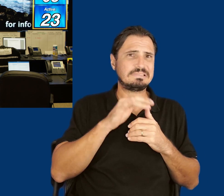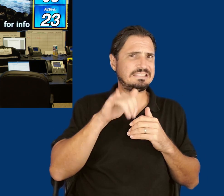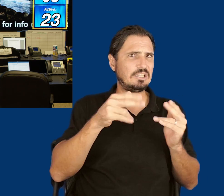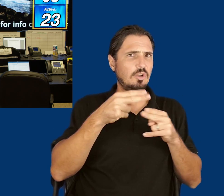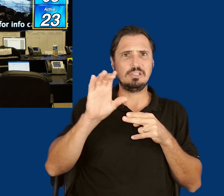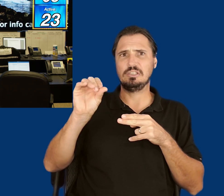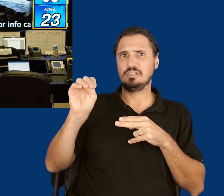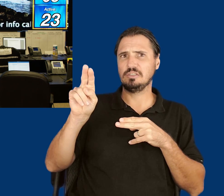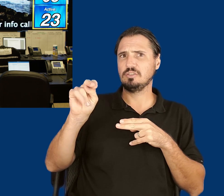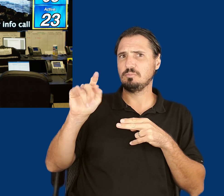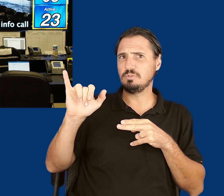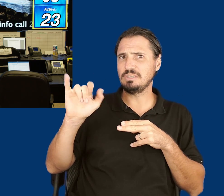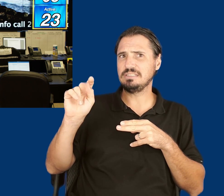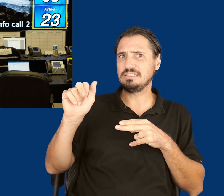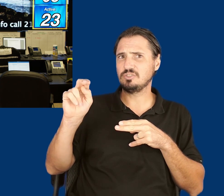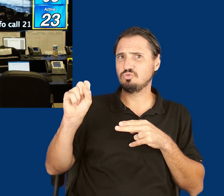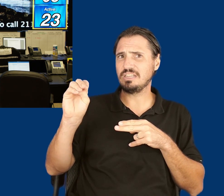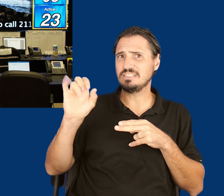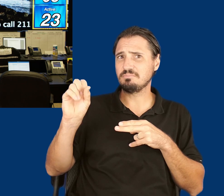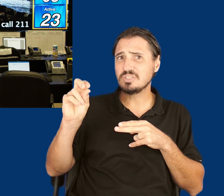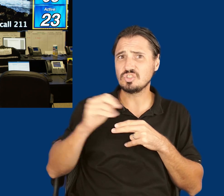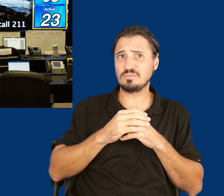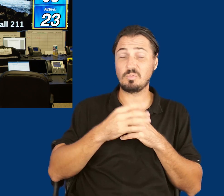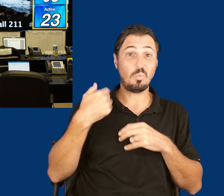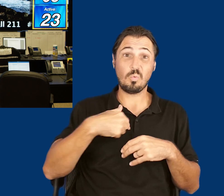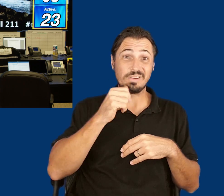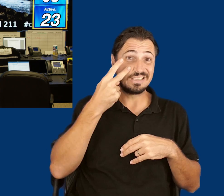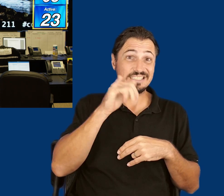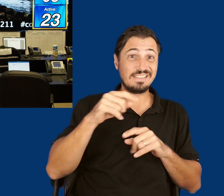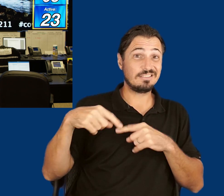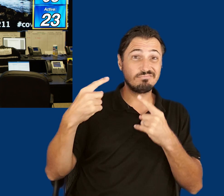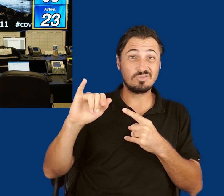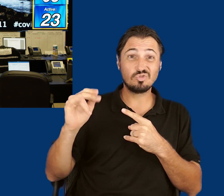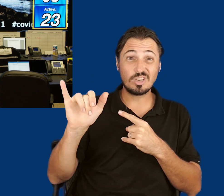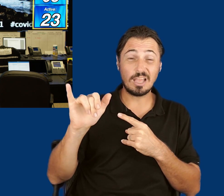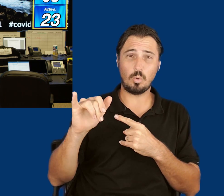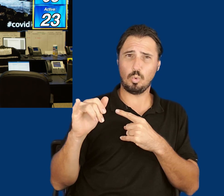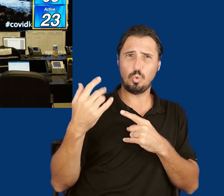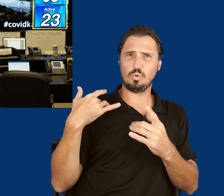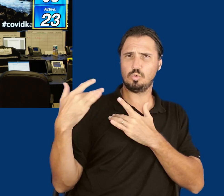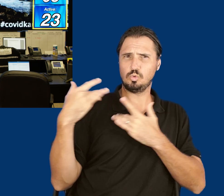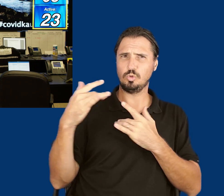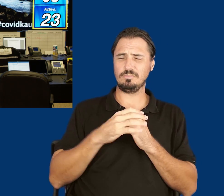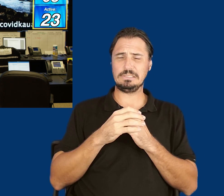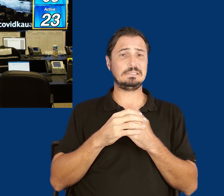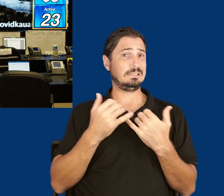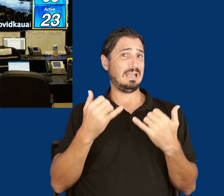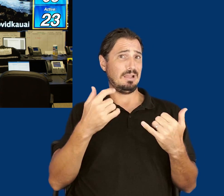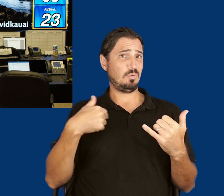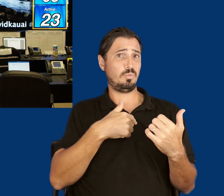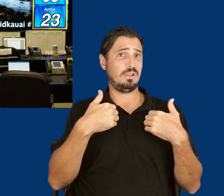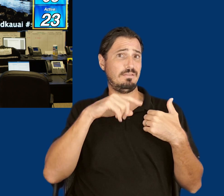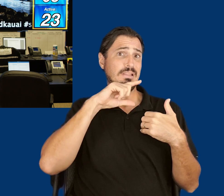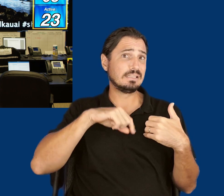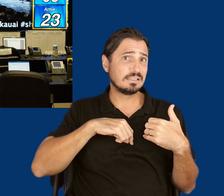County since July. This is alarming. It is especially alarming as we plan for Thanksgiving celebrations and gatherings just a few days from now.